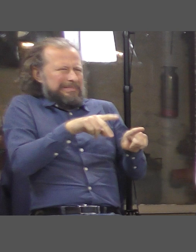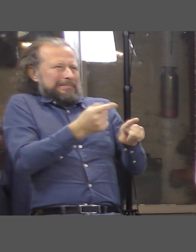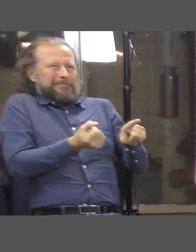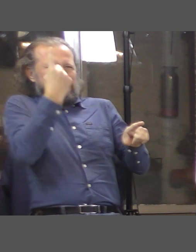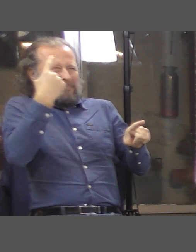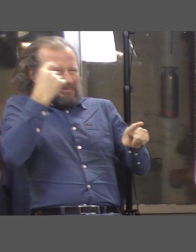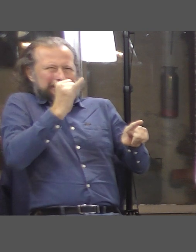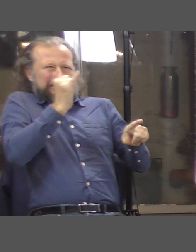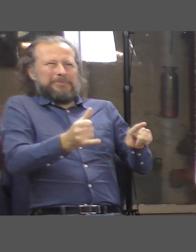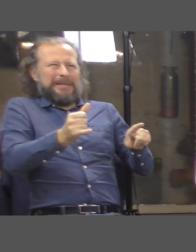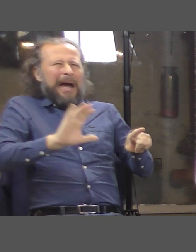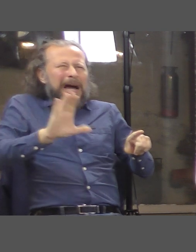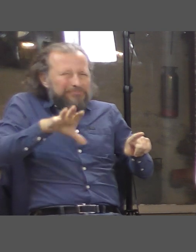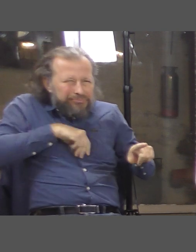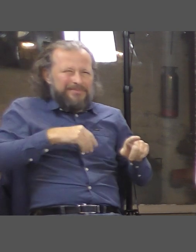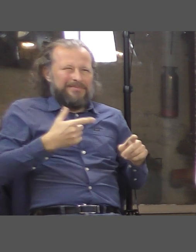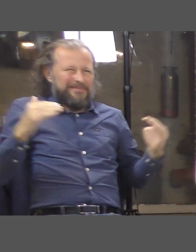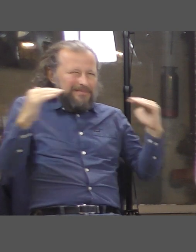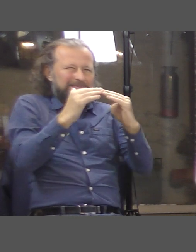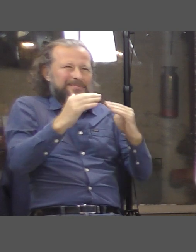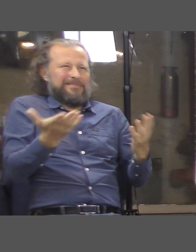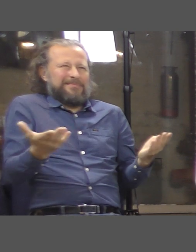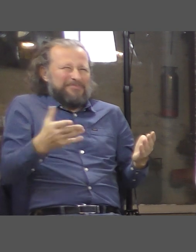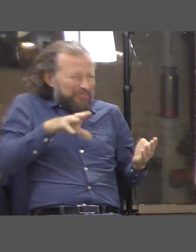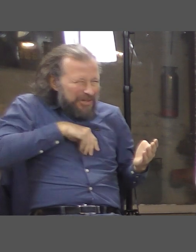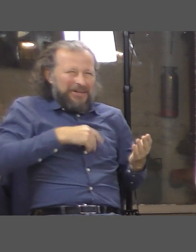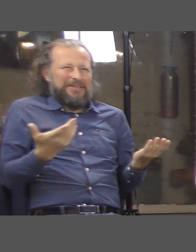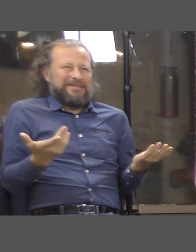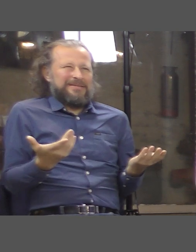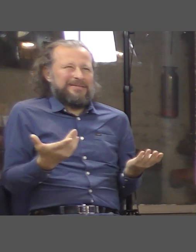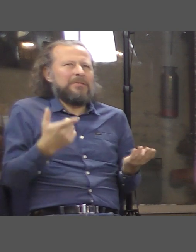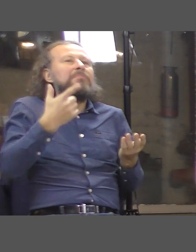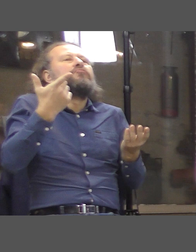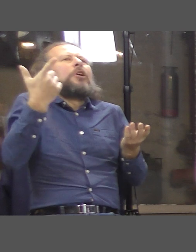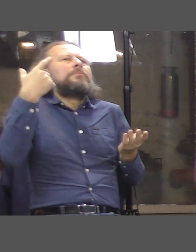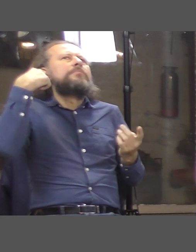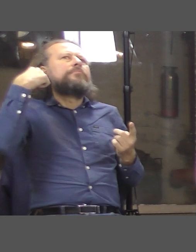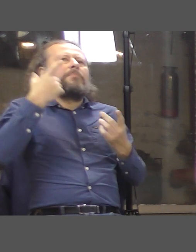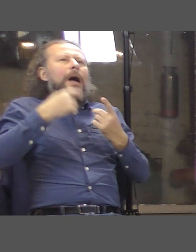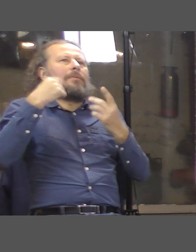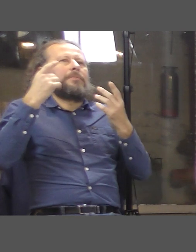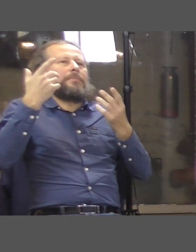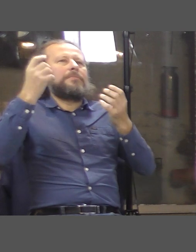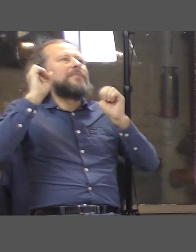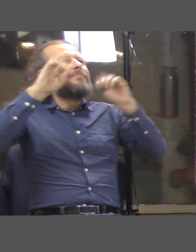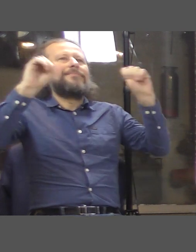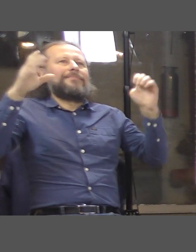So not only deaf, but also deaf people can. They can many things. They can on a par with hearing people.